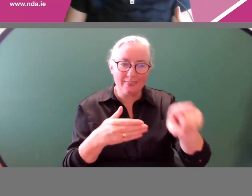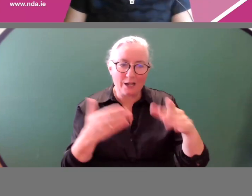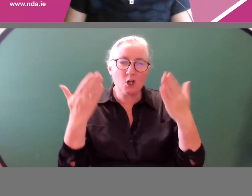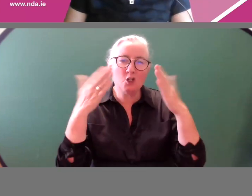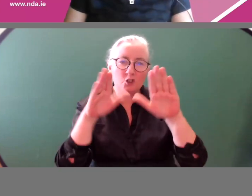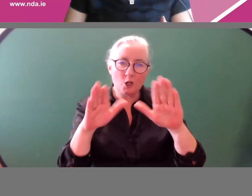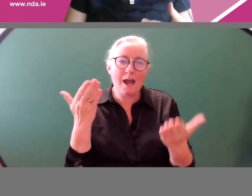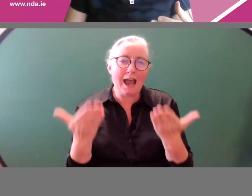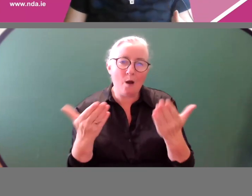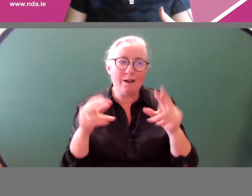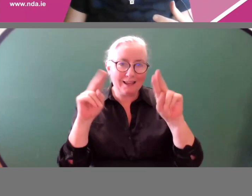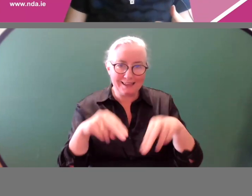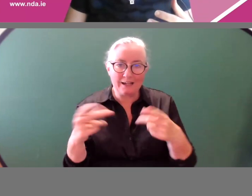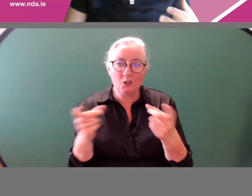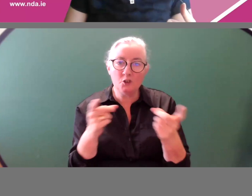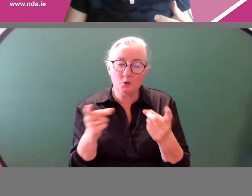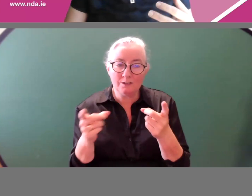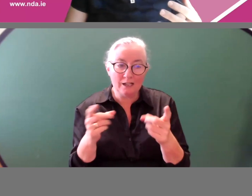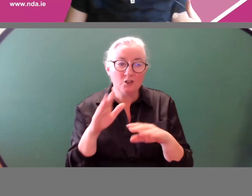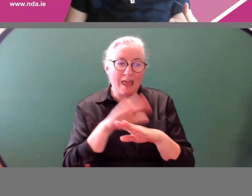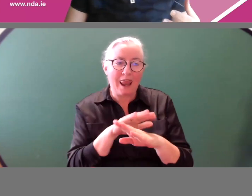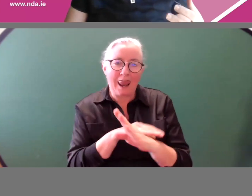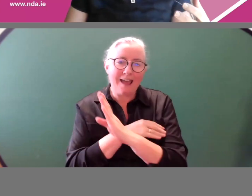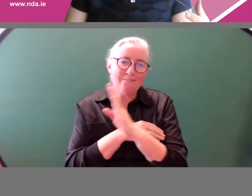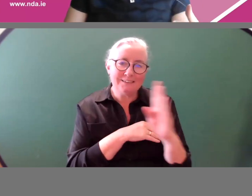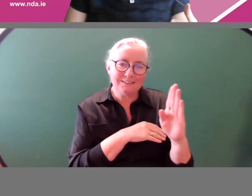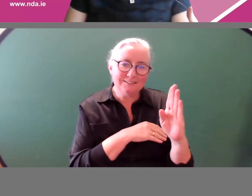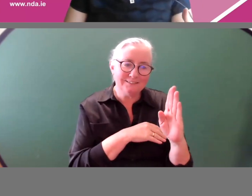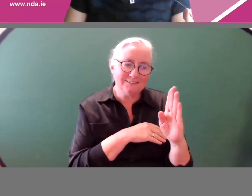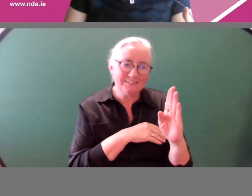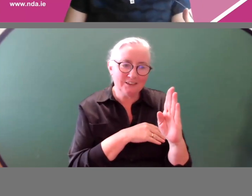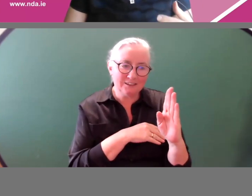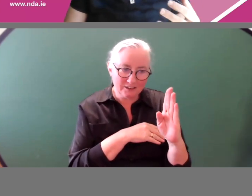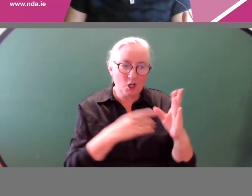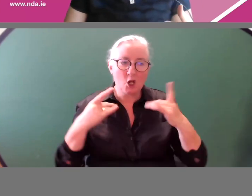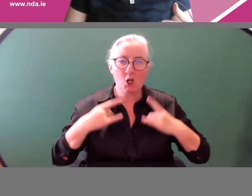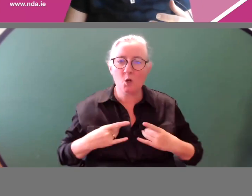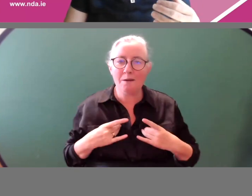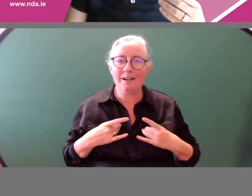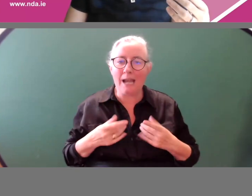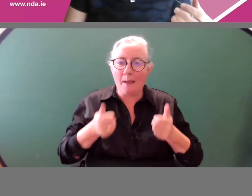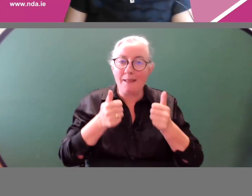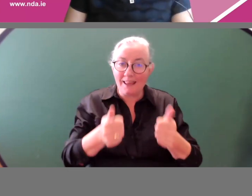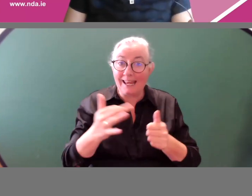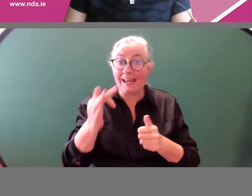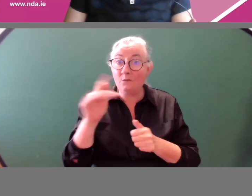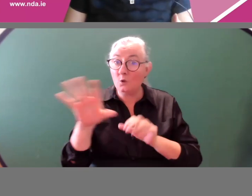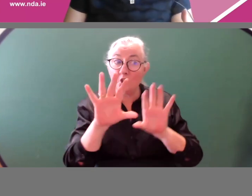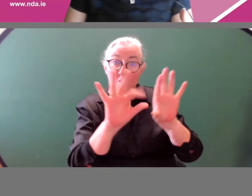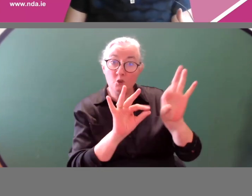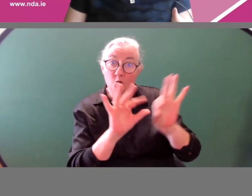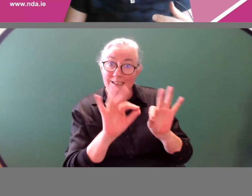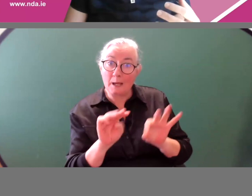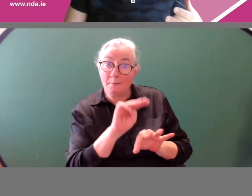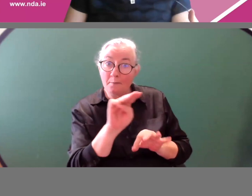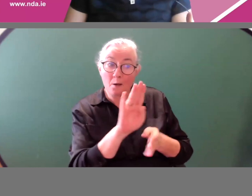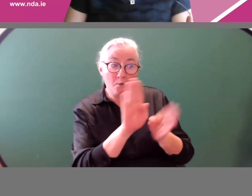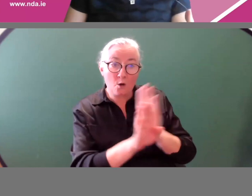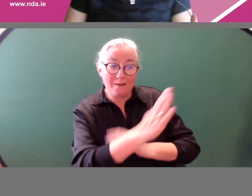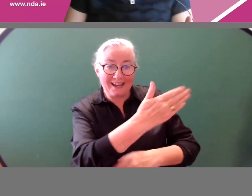go about that. On the left is the bell curve of human ability. If you choose people in the middle